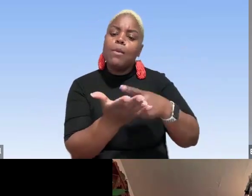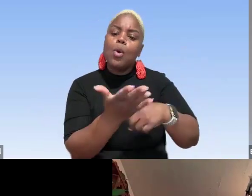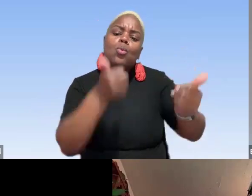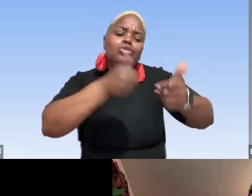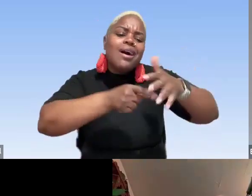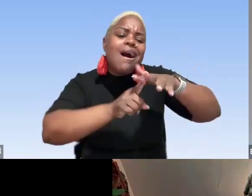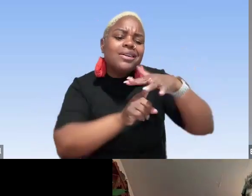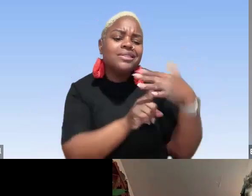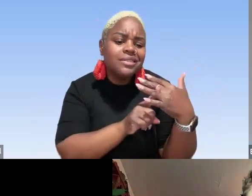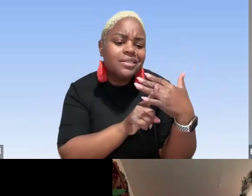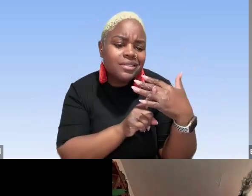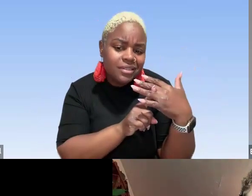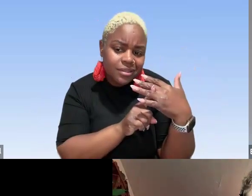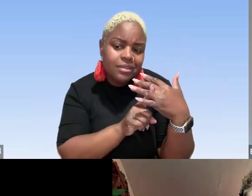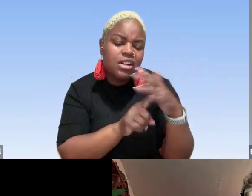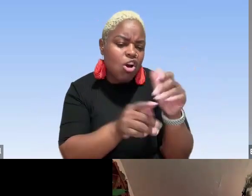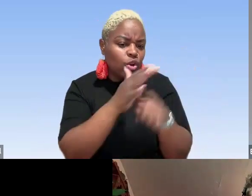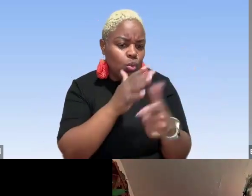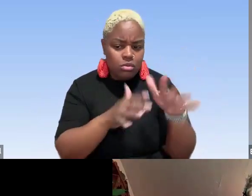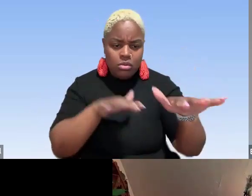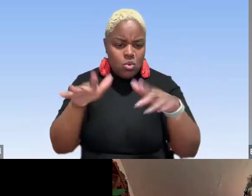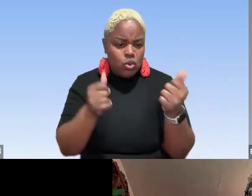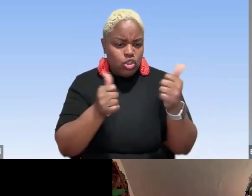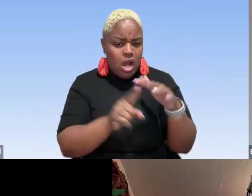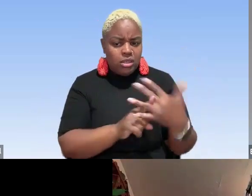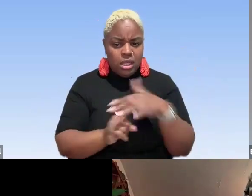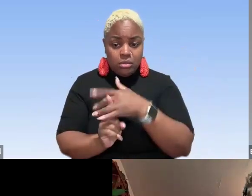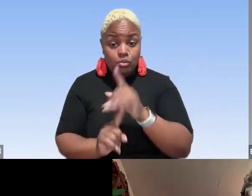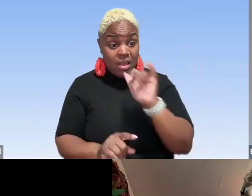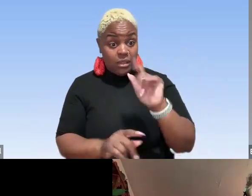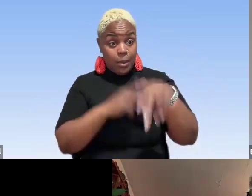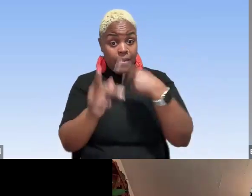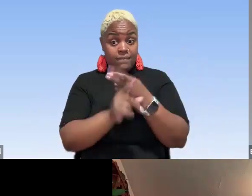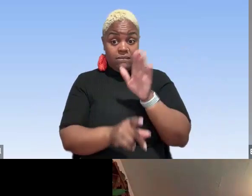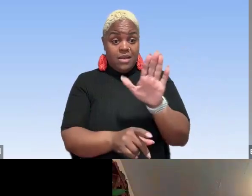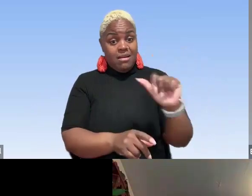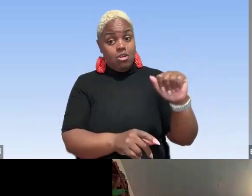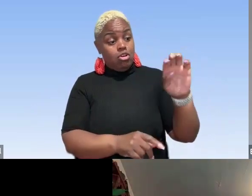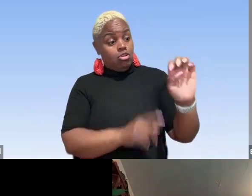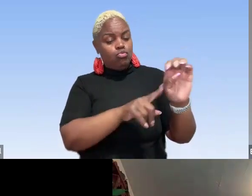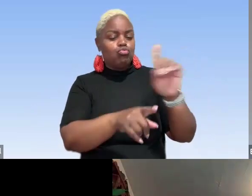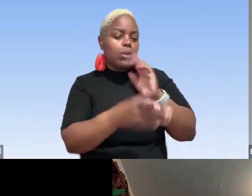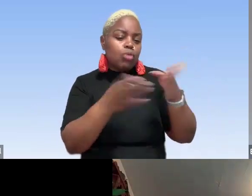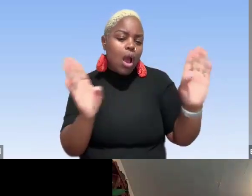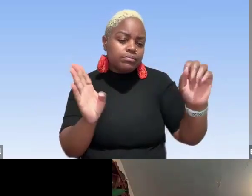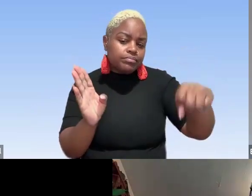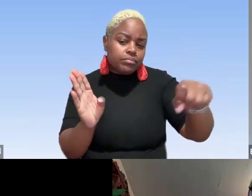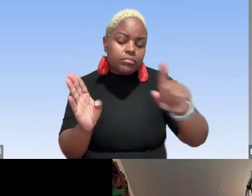because it is such a broad, uh, type of field. Like, if you've worked in a giant nursing facility,